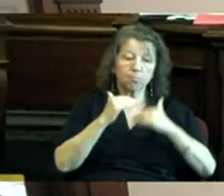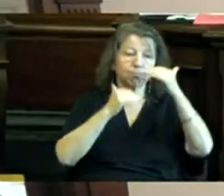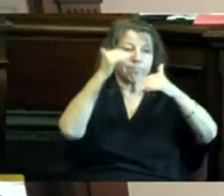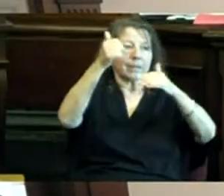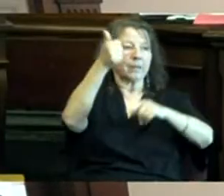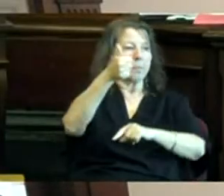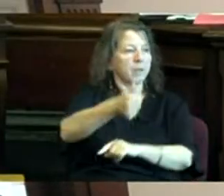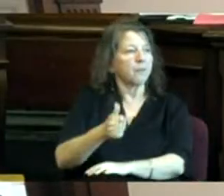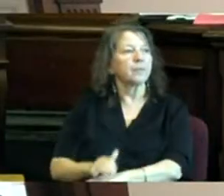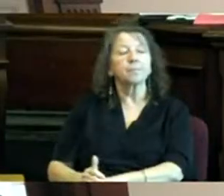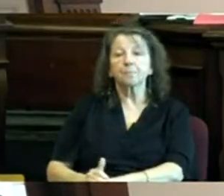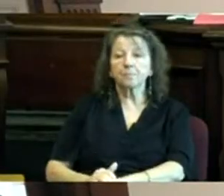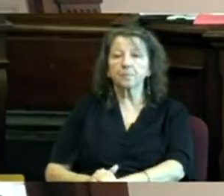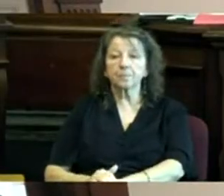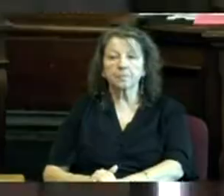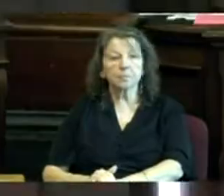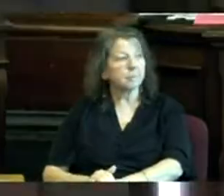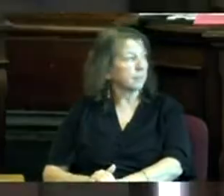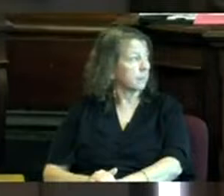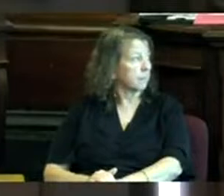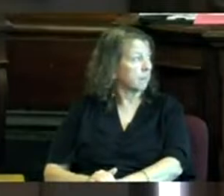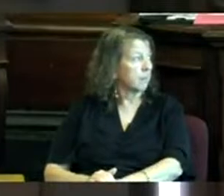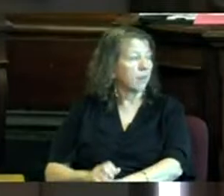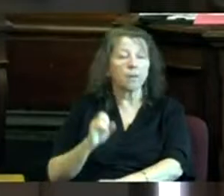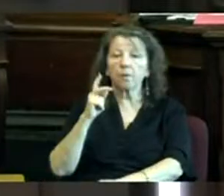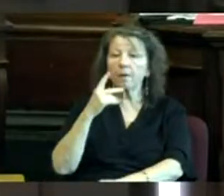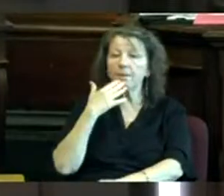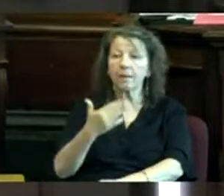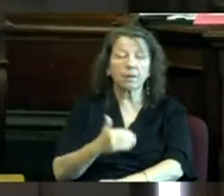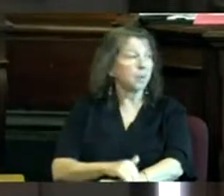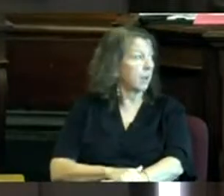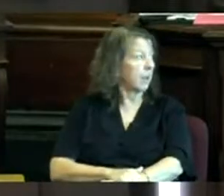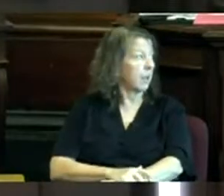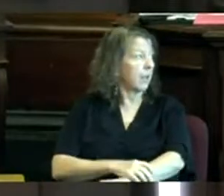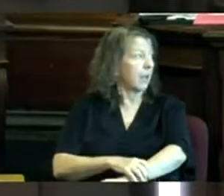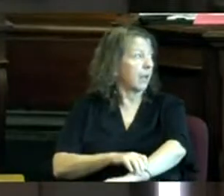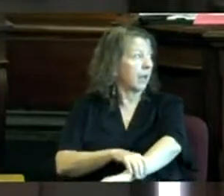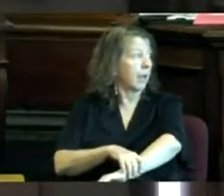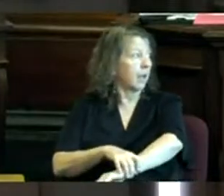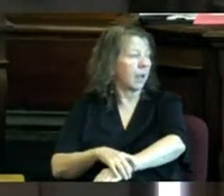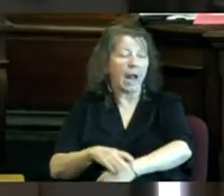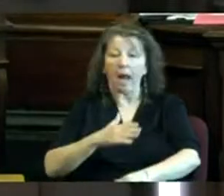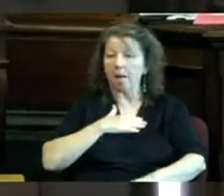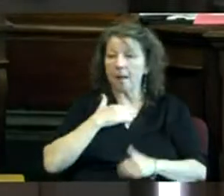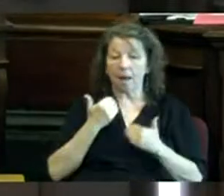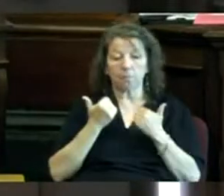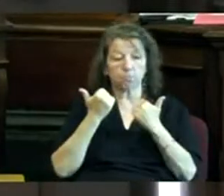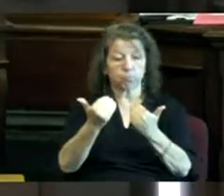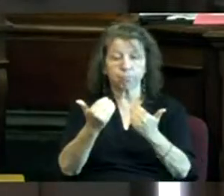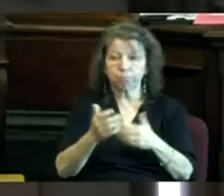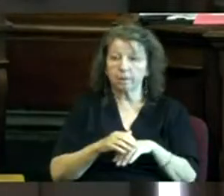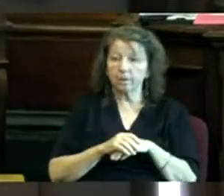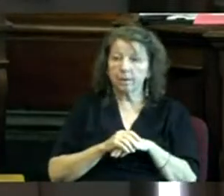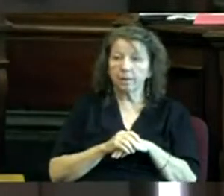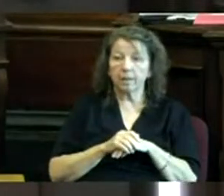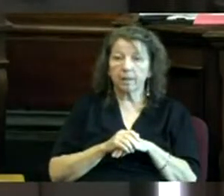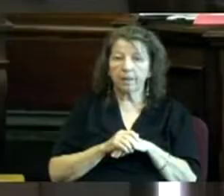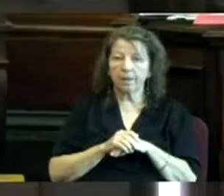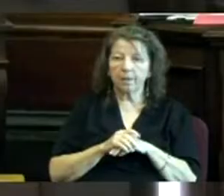the things that can help support the upward mobility of children in our in our district. Thank